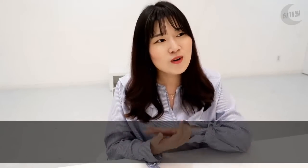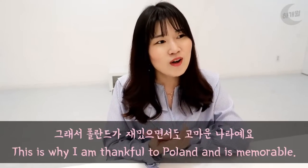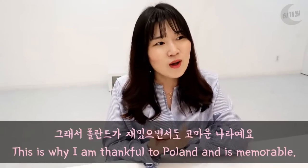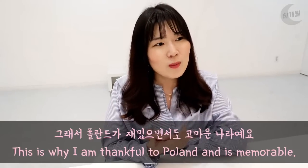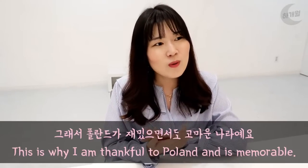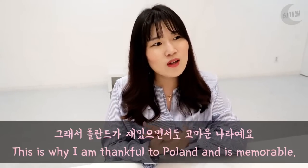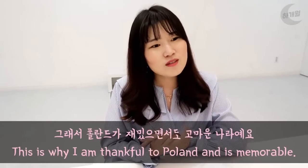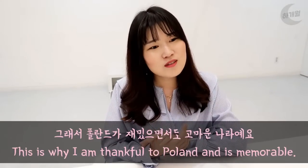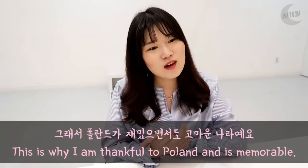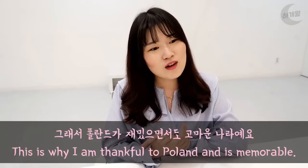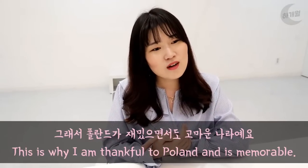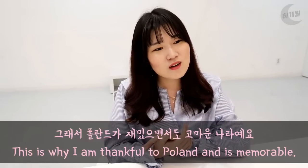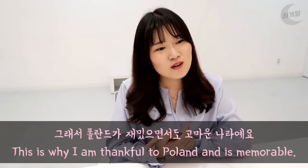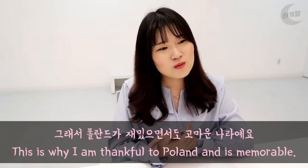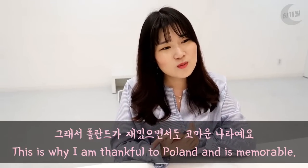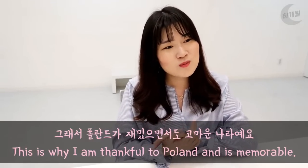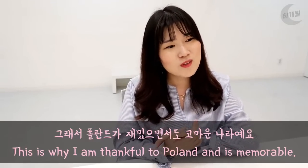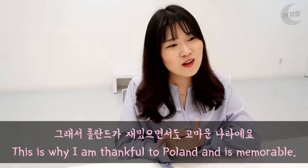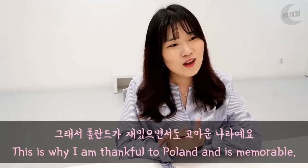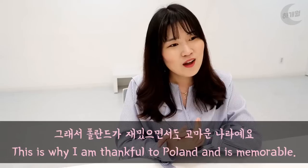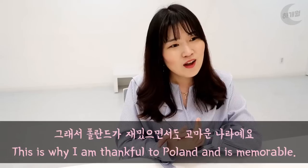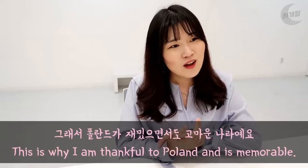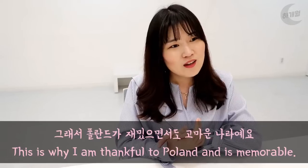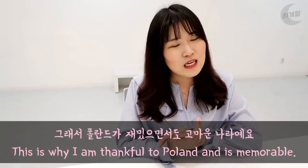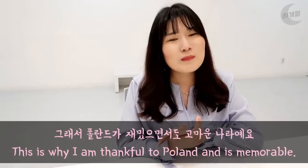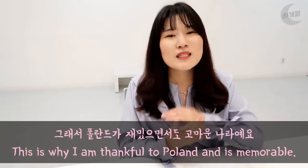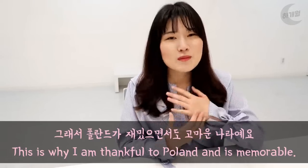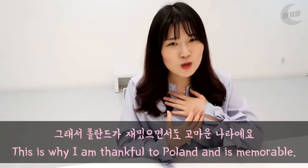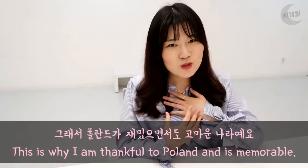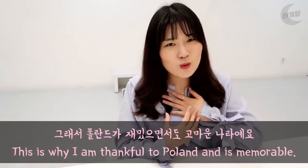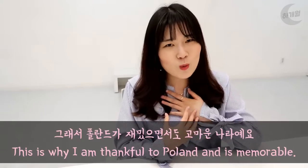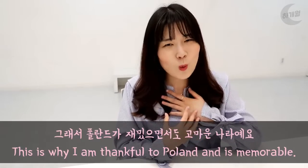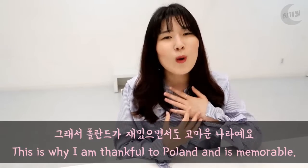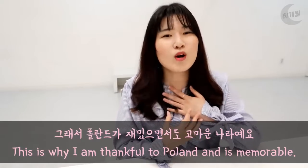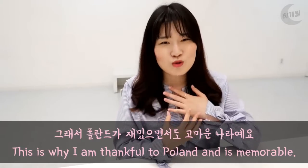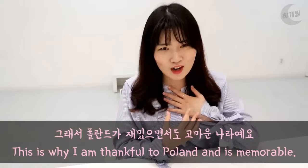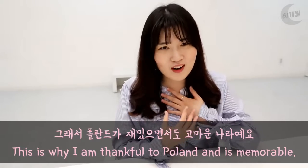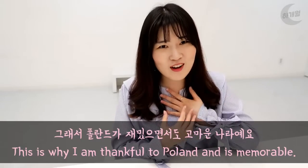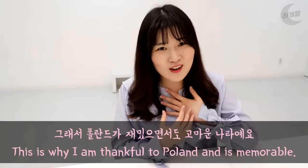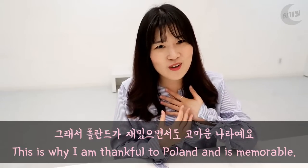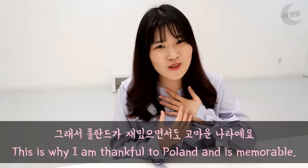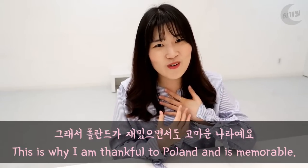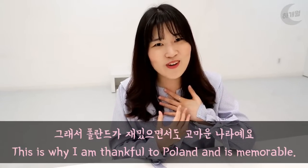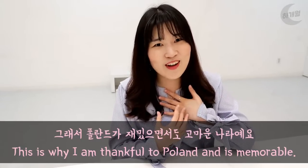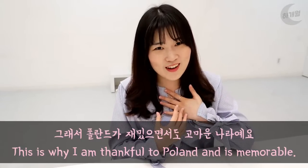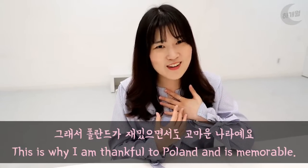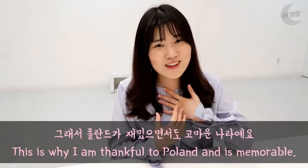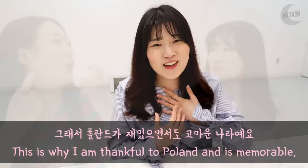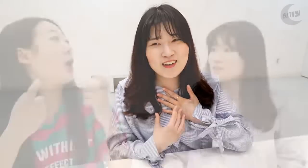This is why I am thankful to Poland and is memorable.